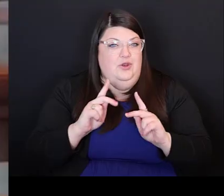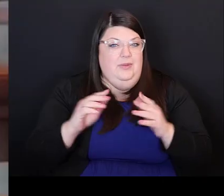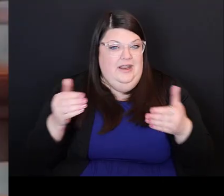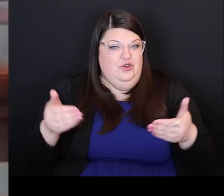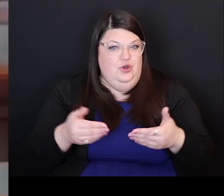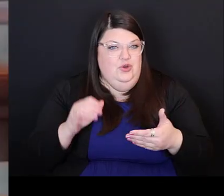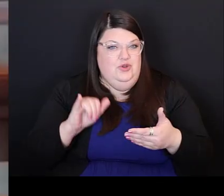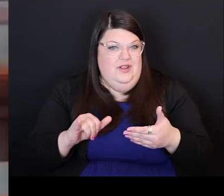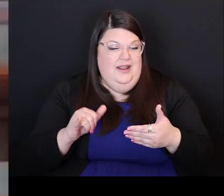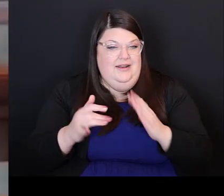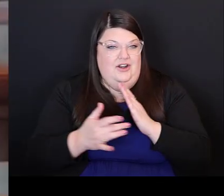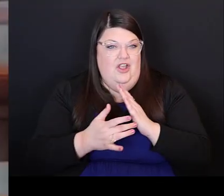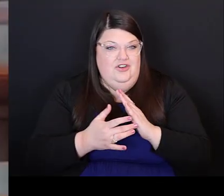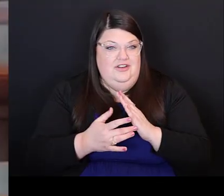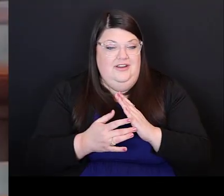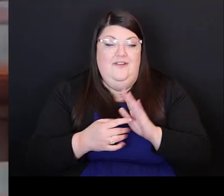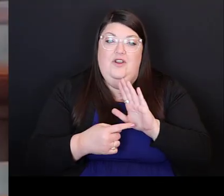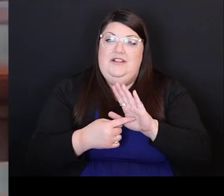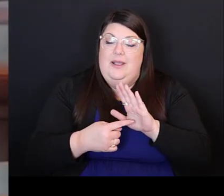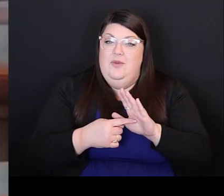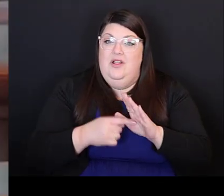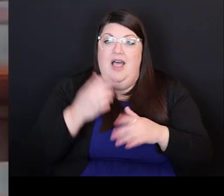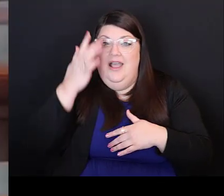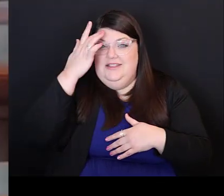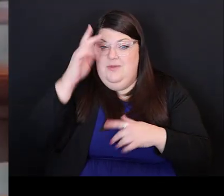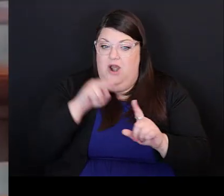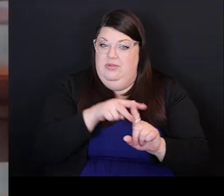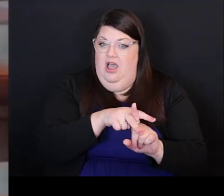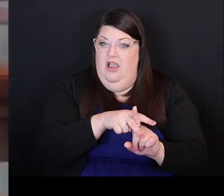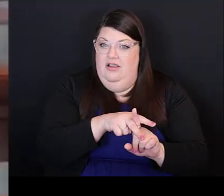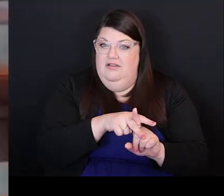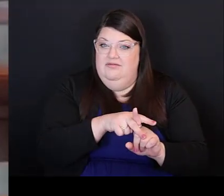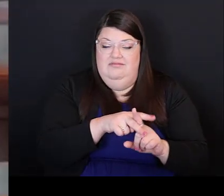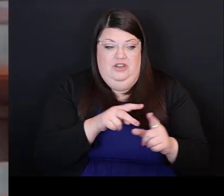For example, smart plug, plug that into a wall outlet,